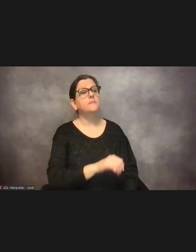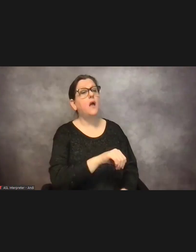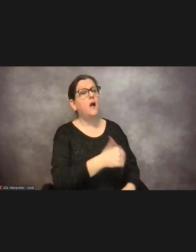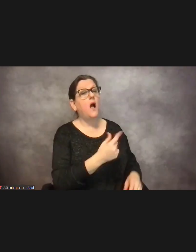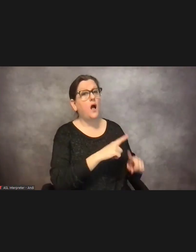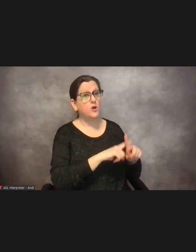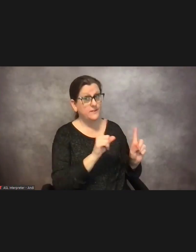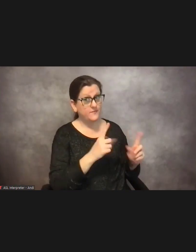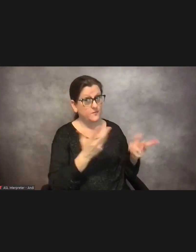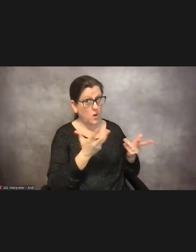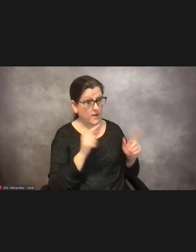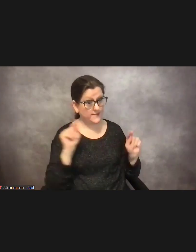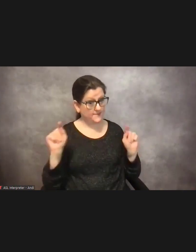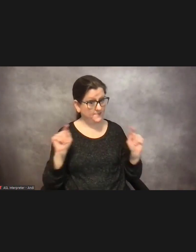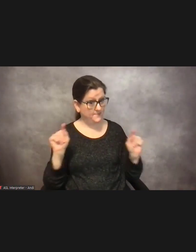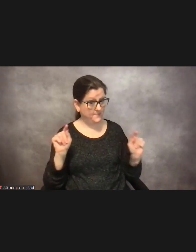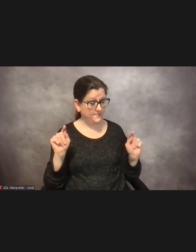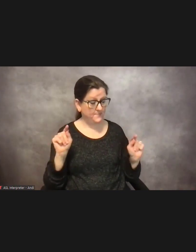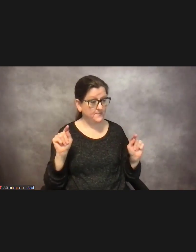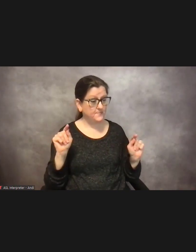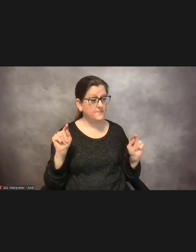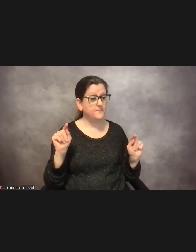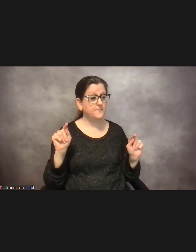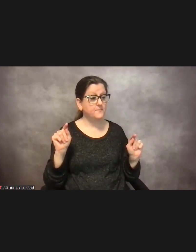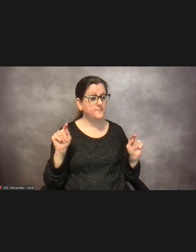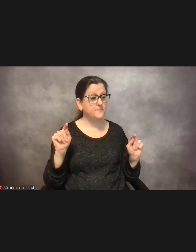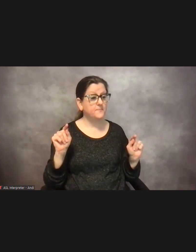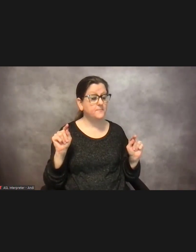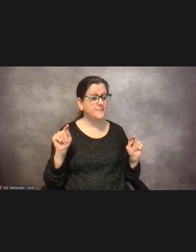difference between pure tone and OAE screening is that the screen